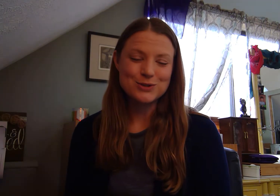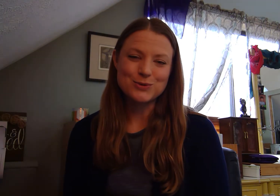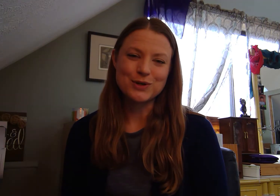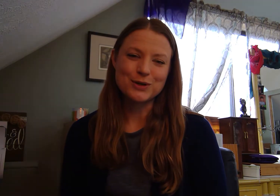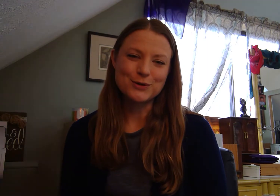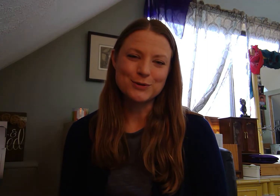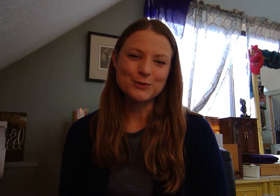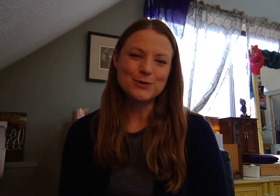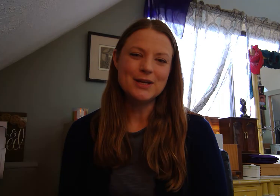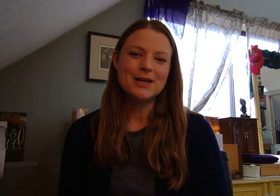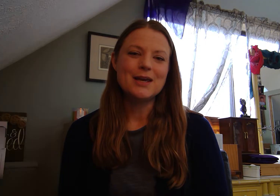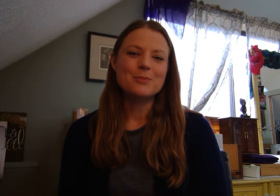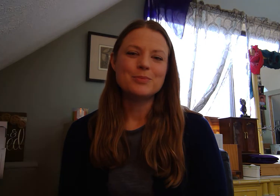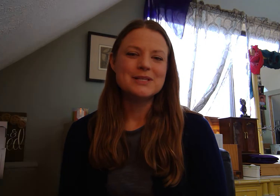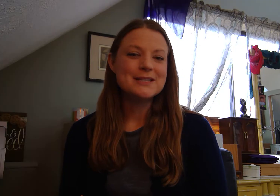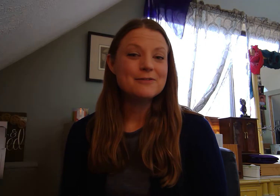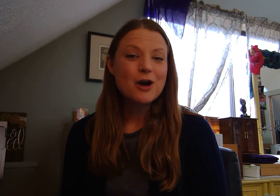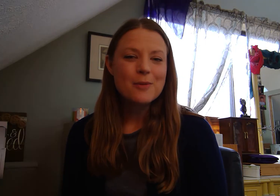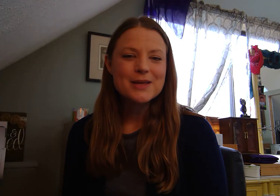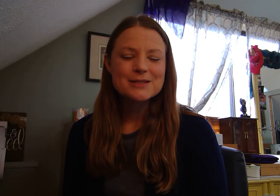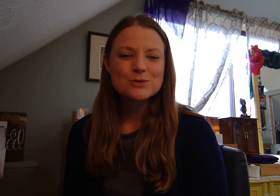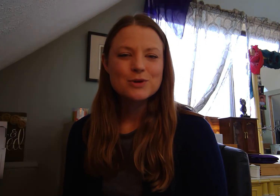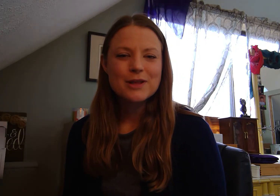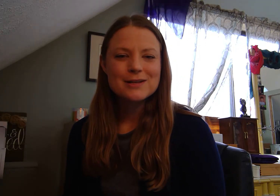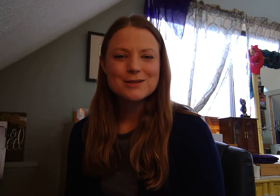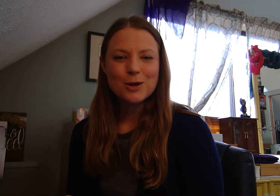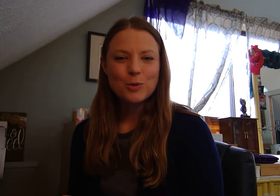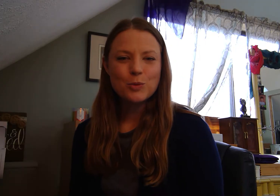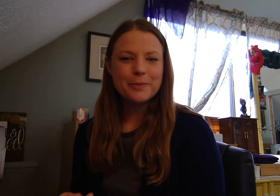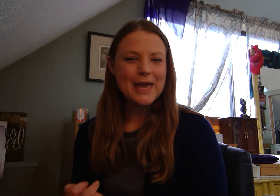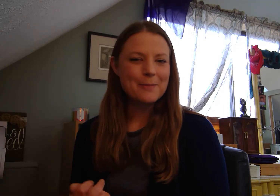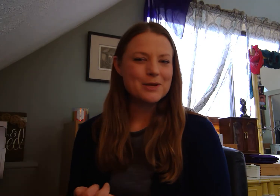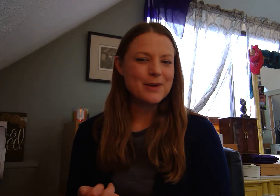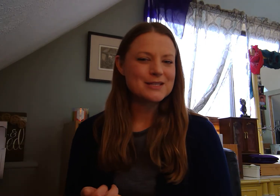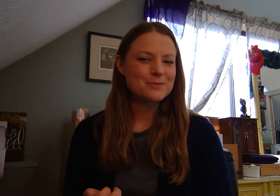include please leave comments or let us know and we'd be happy to make some